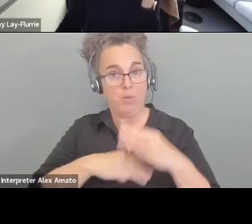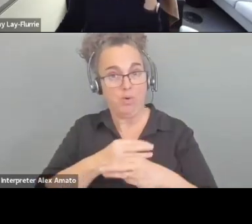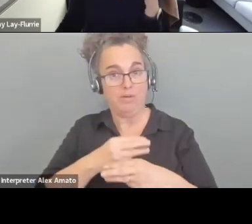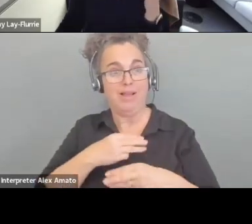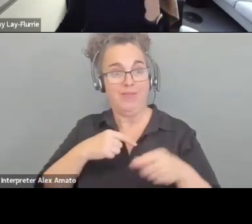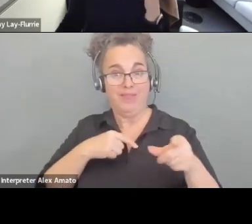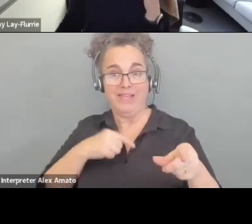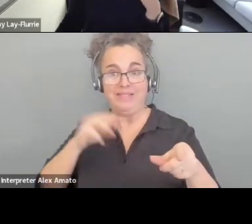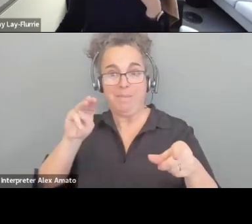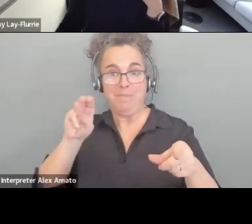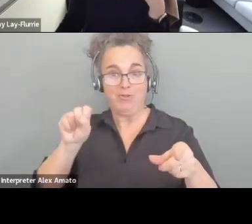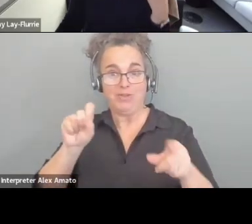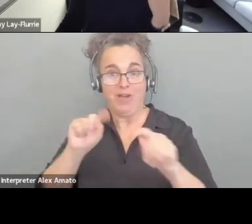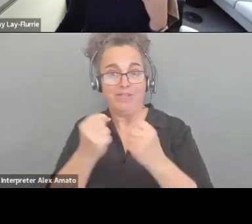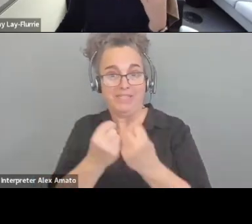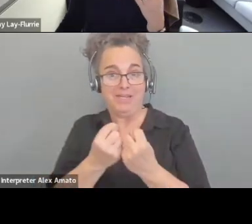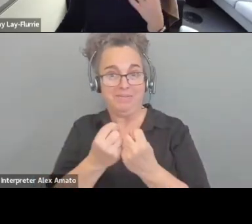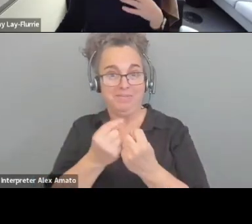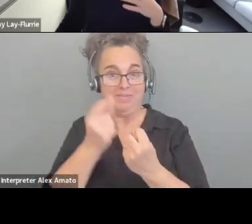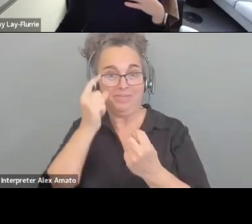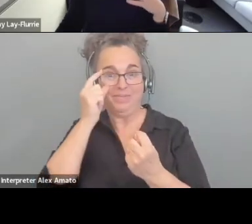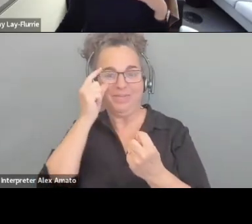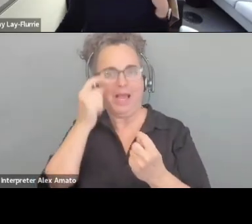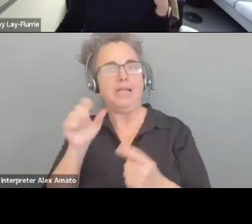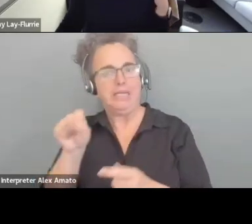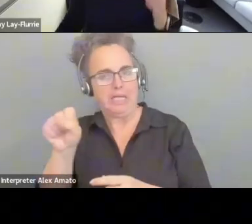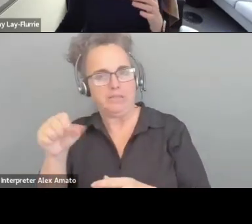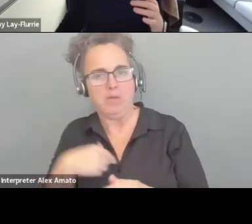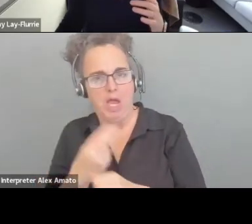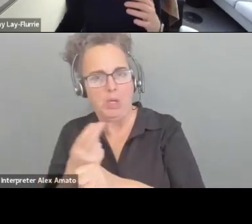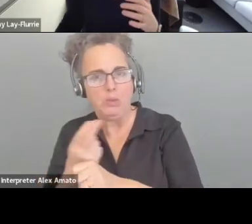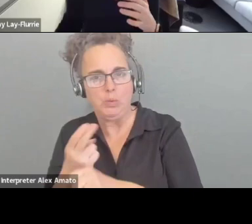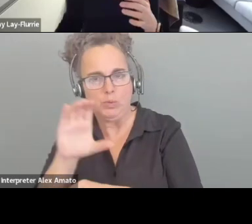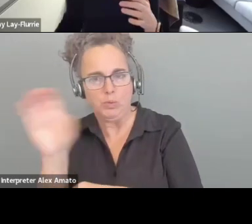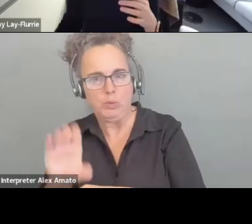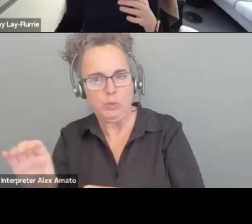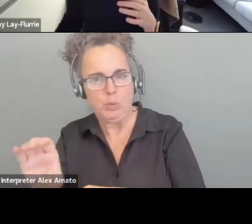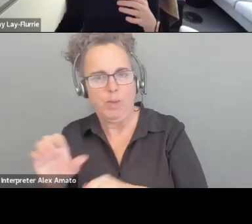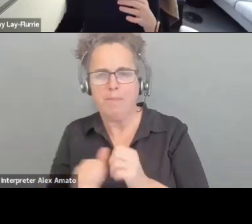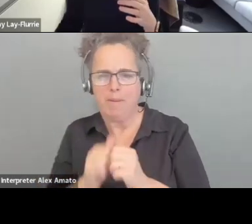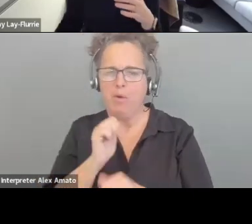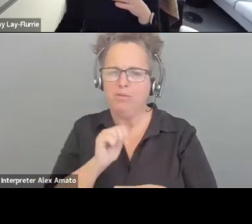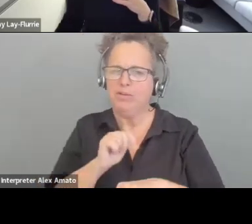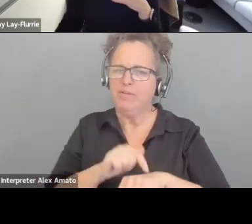I'm not, I do use Zoom, but most of my day is spent in Microsoft teams.